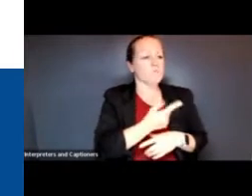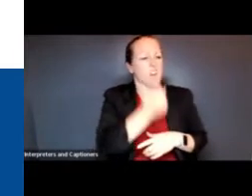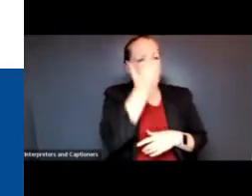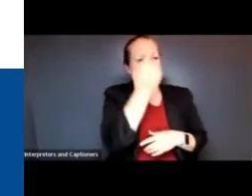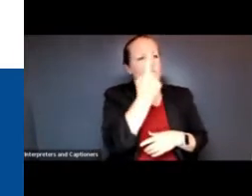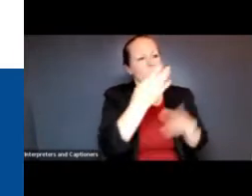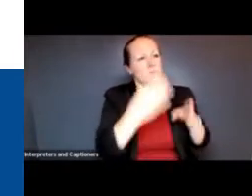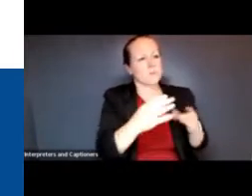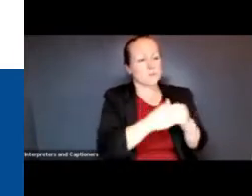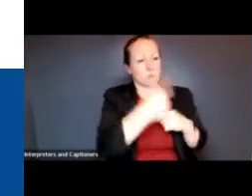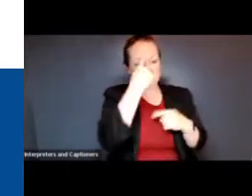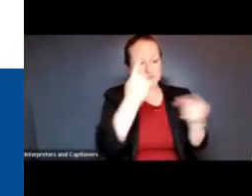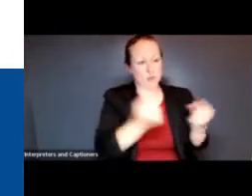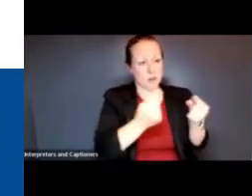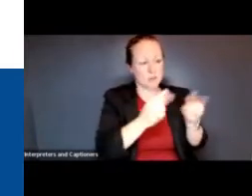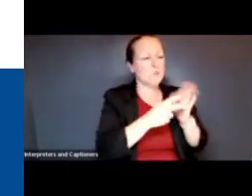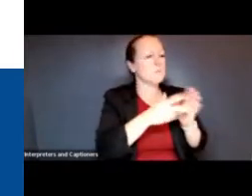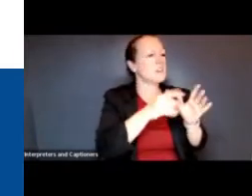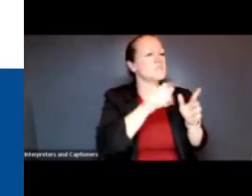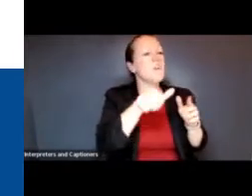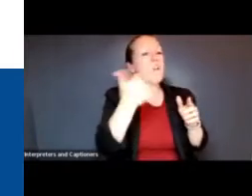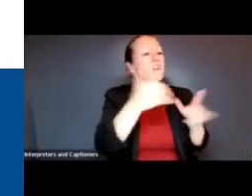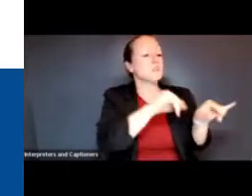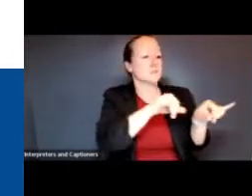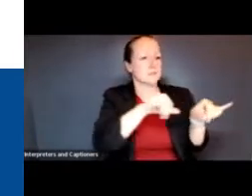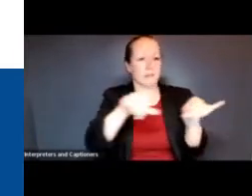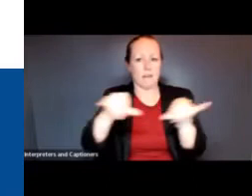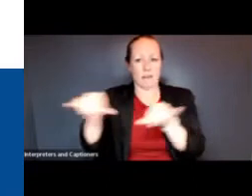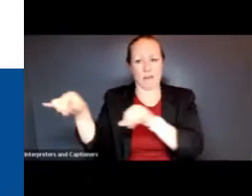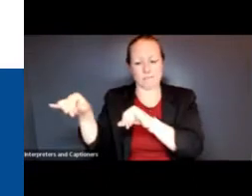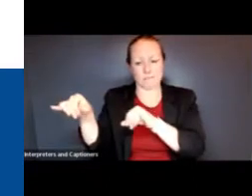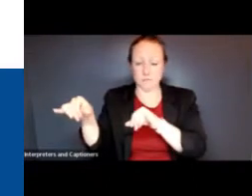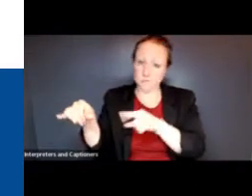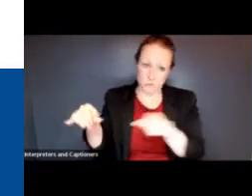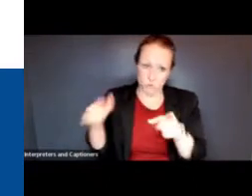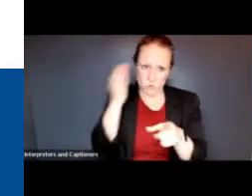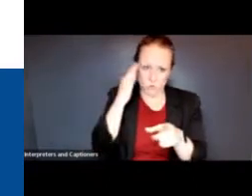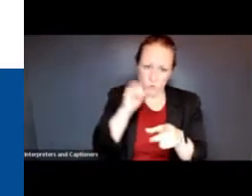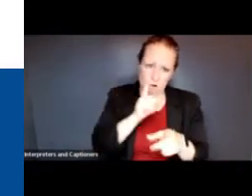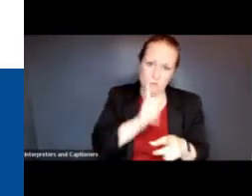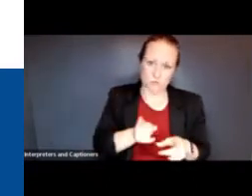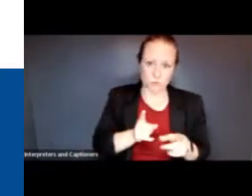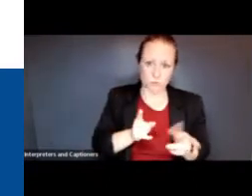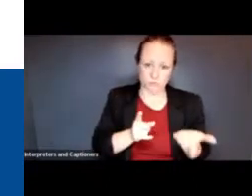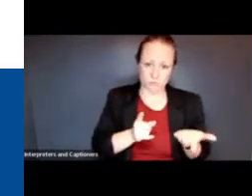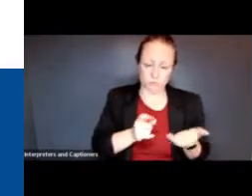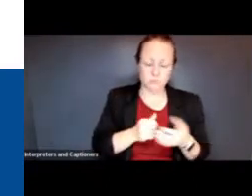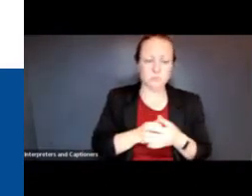person represents all people with brain injury. And many of you know that that's not the case, there's a people with